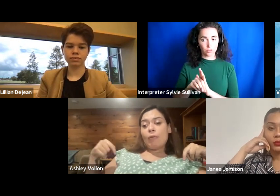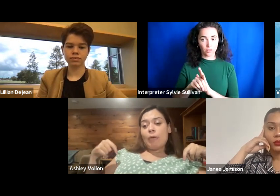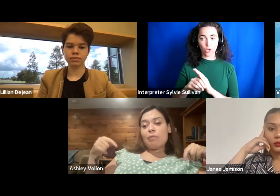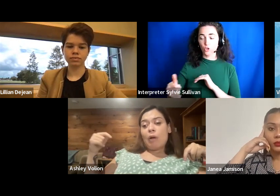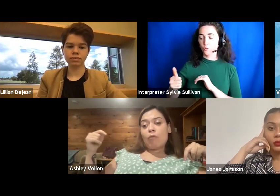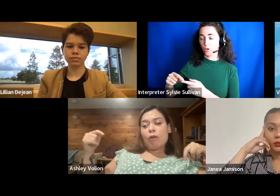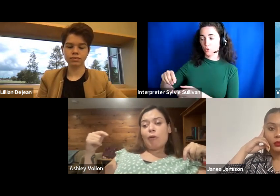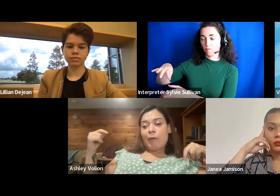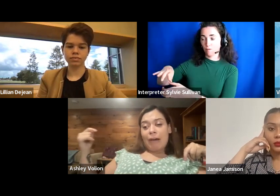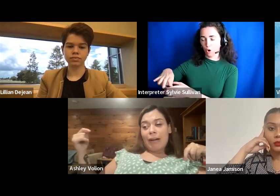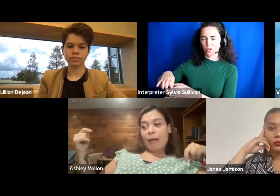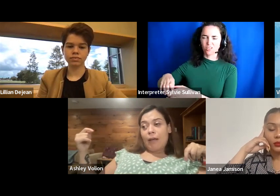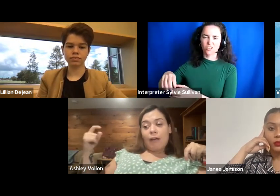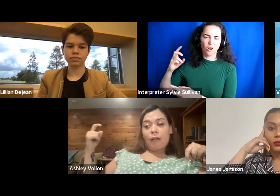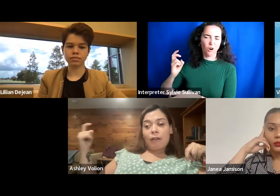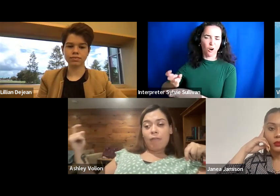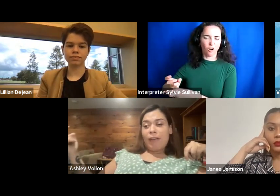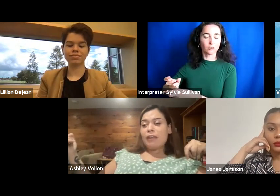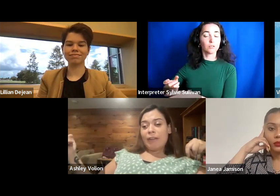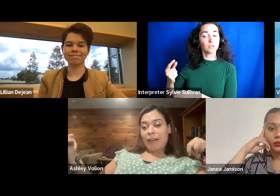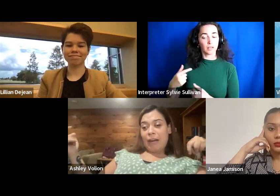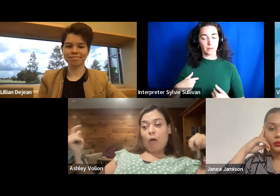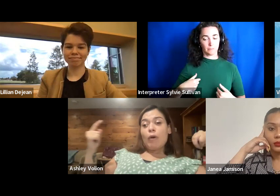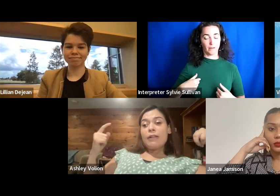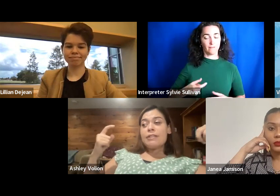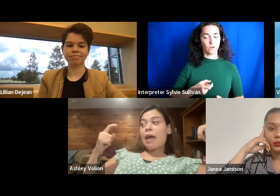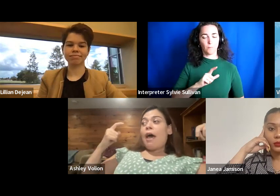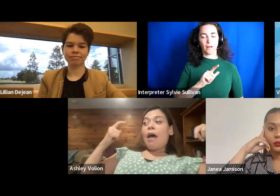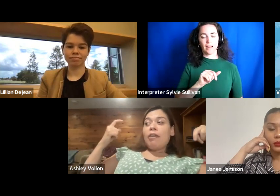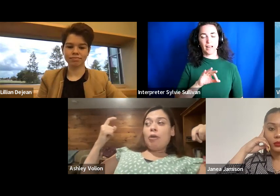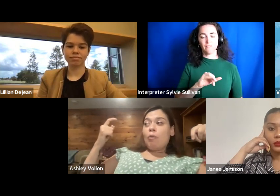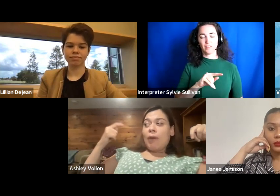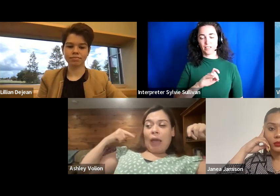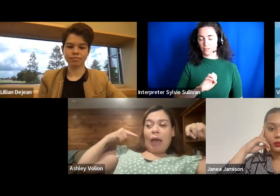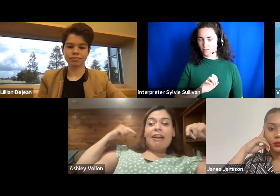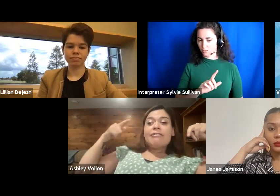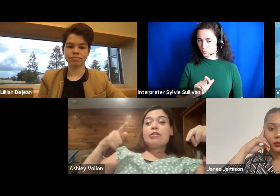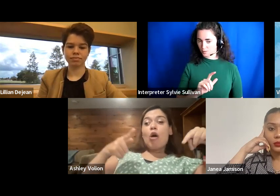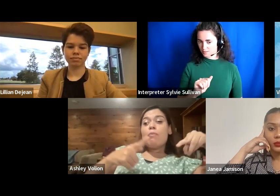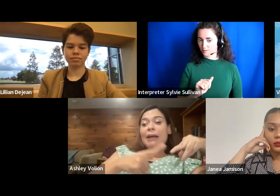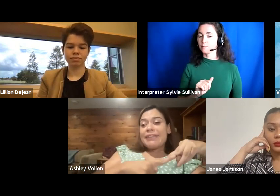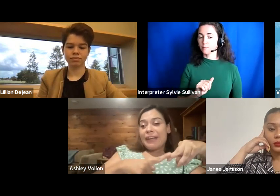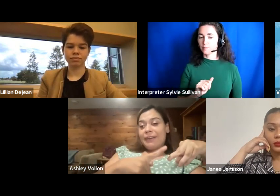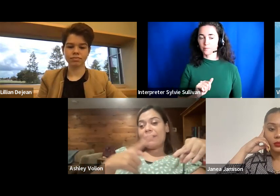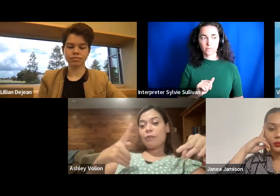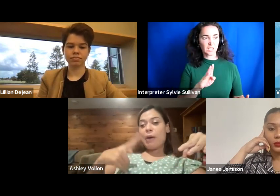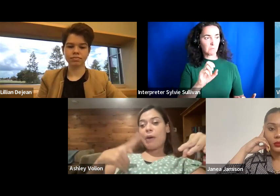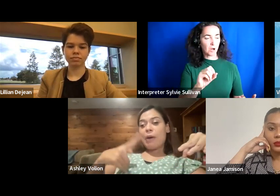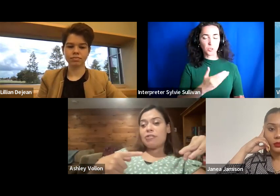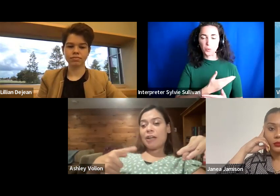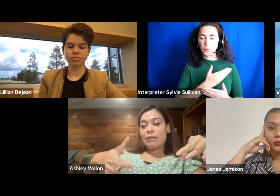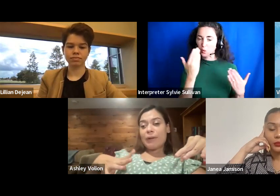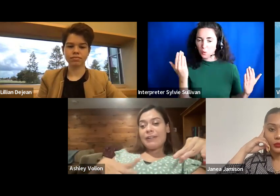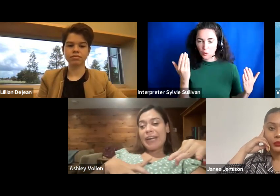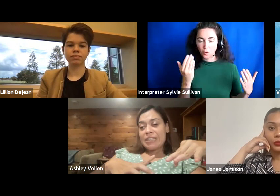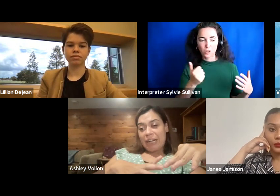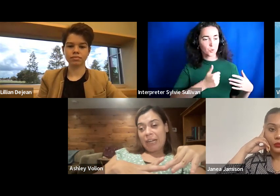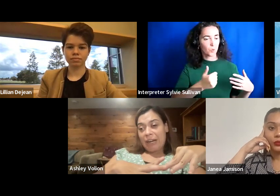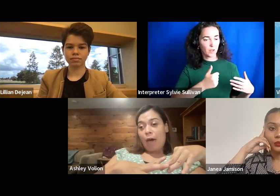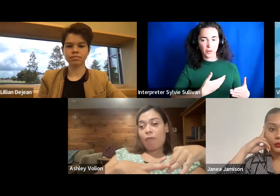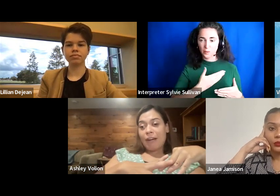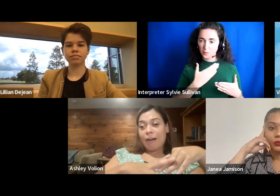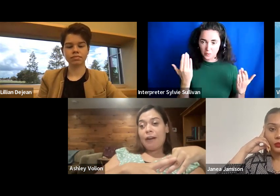I come from a small rural area with louisiana which you there's no buses or public transportation out there.